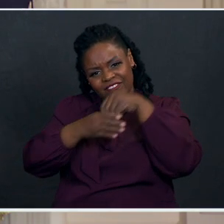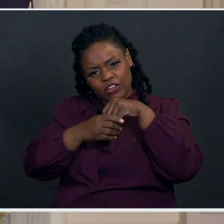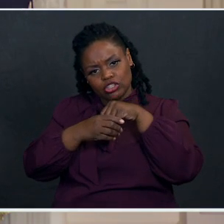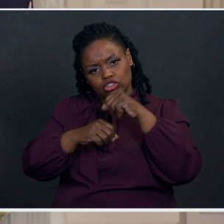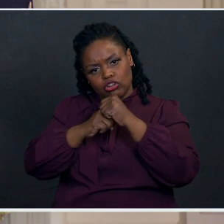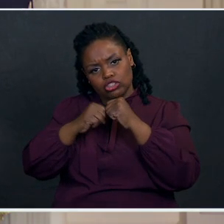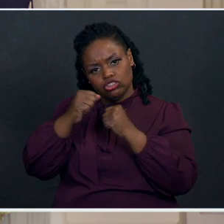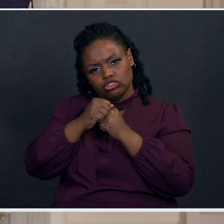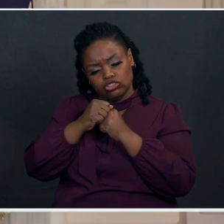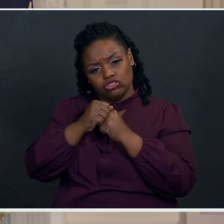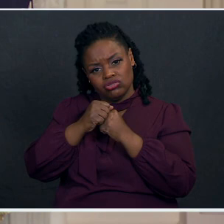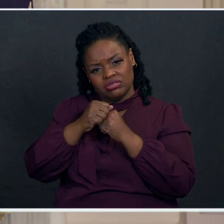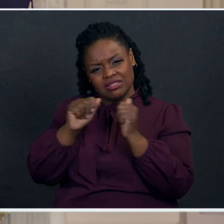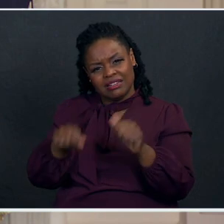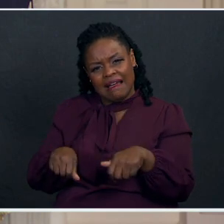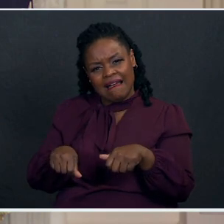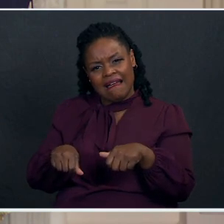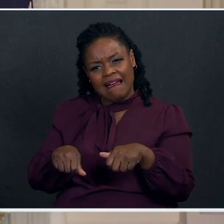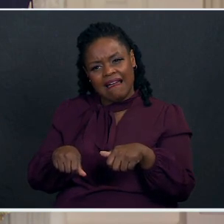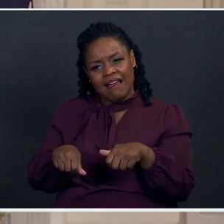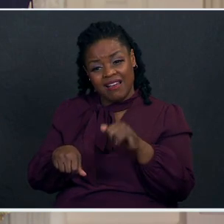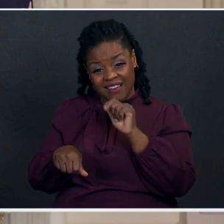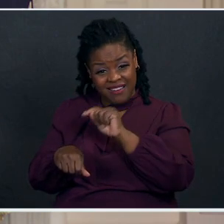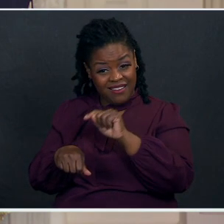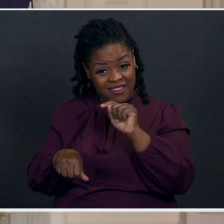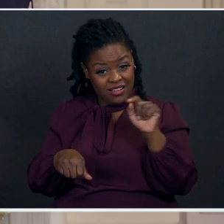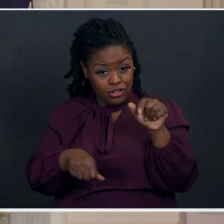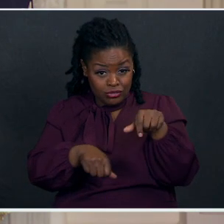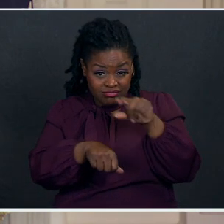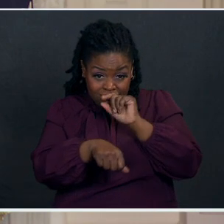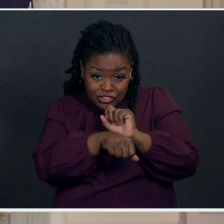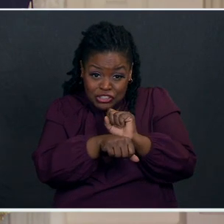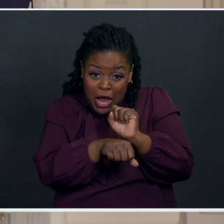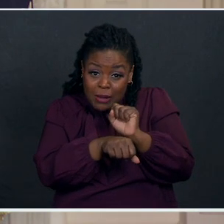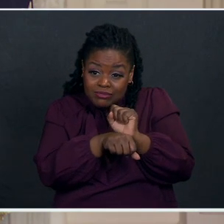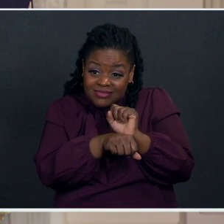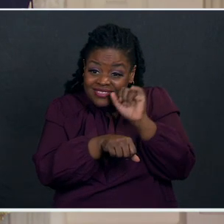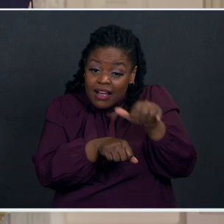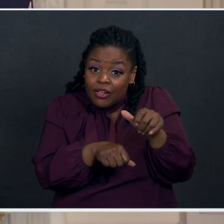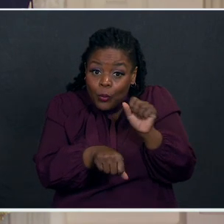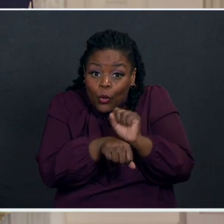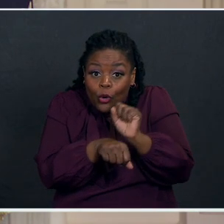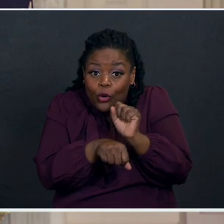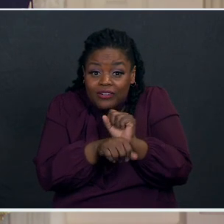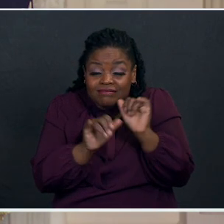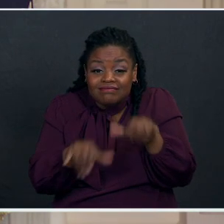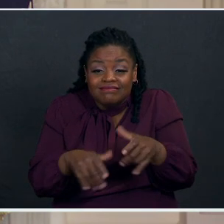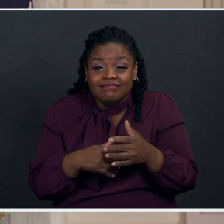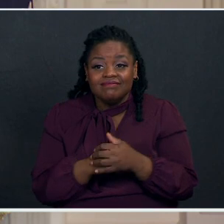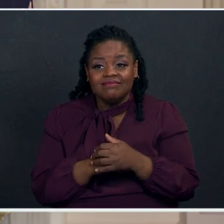where we're going to have to live with what it is now. That's going to require a lot of work all by itself, without it getting any worse.